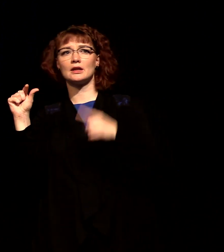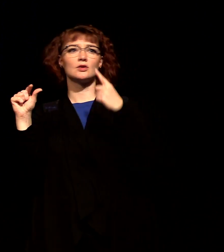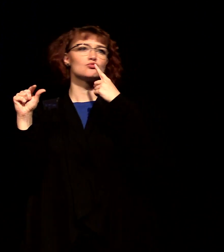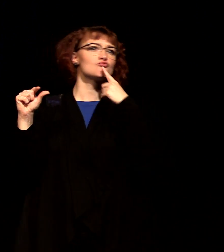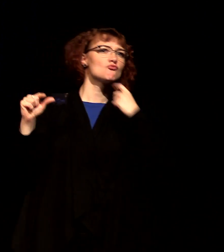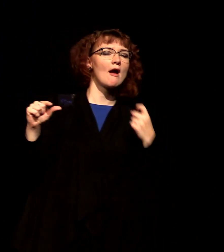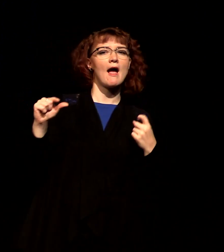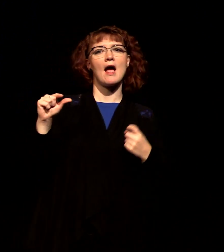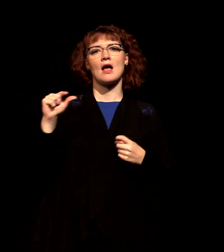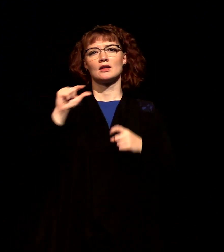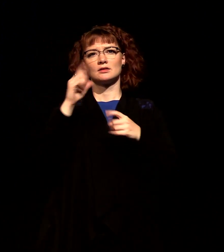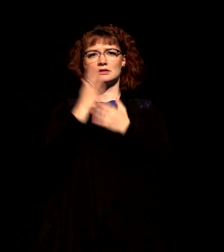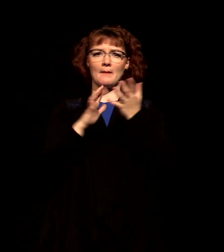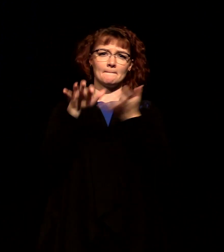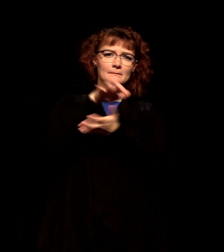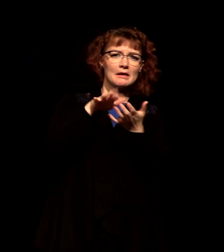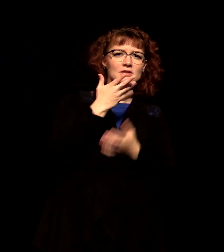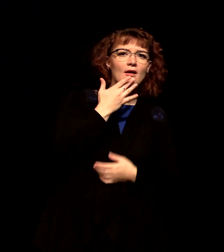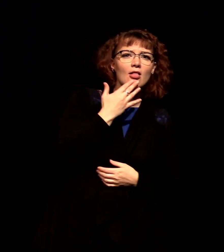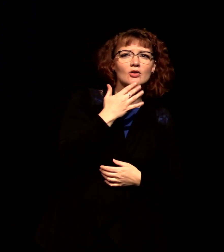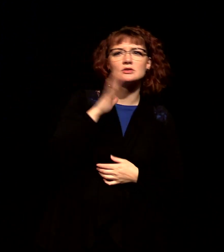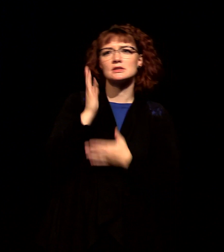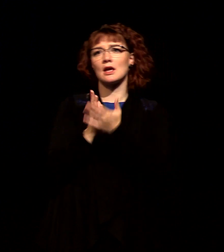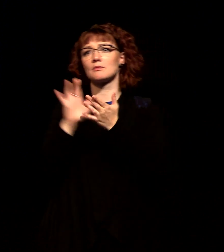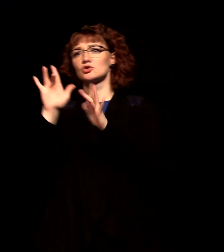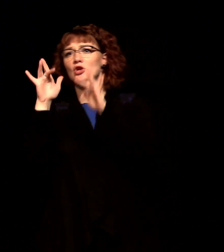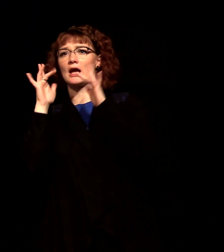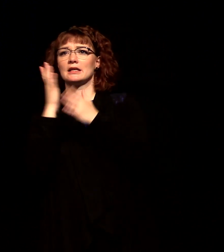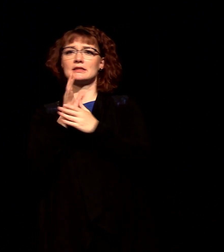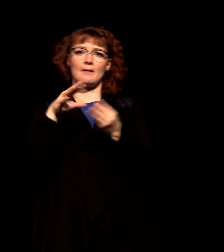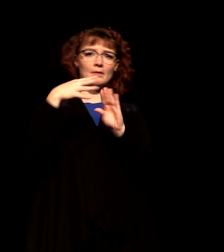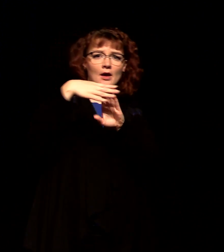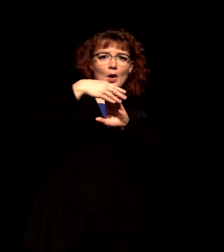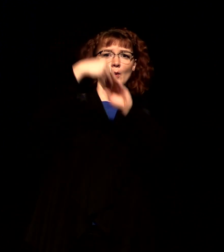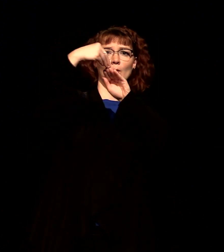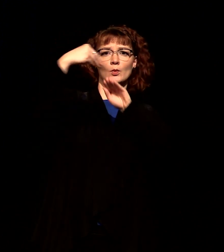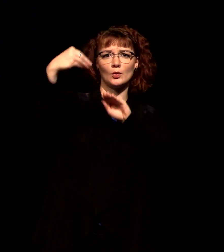special, perfectly designed by the Creator. And that made me